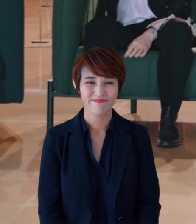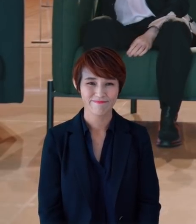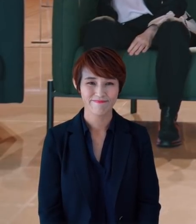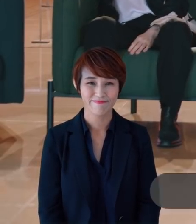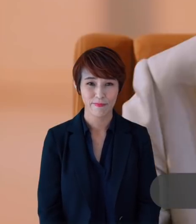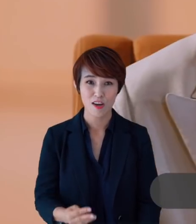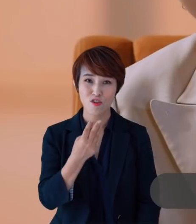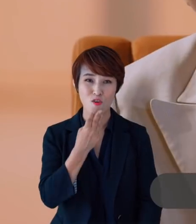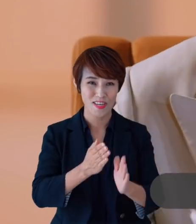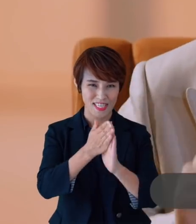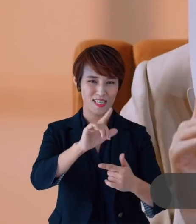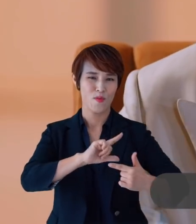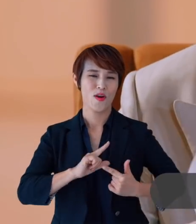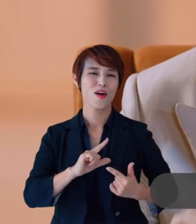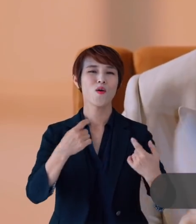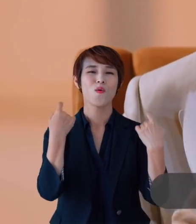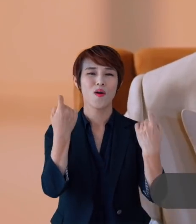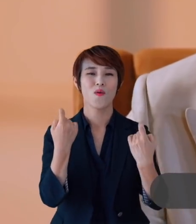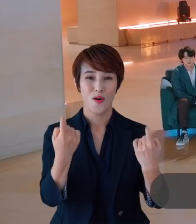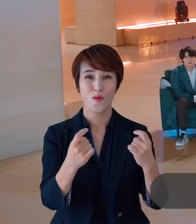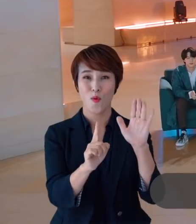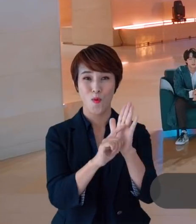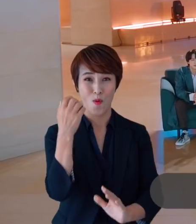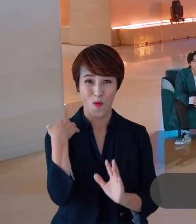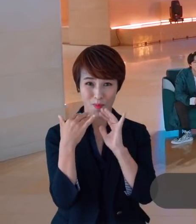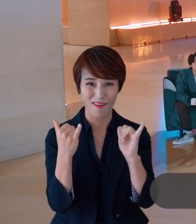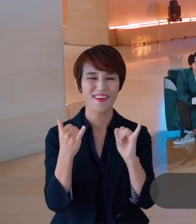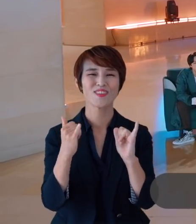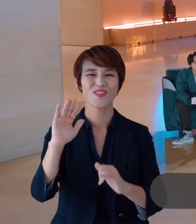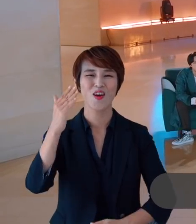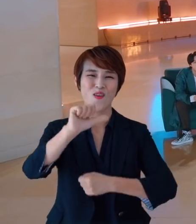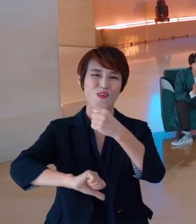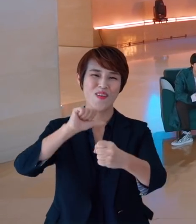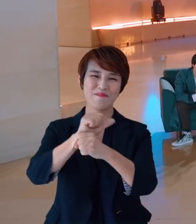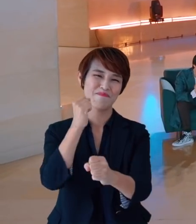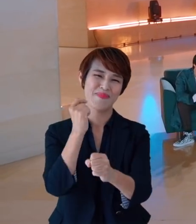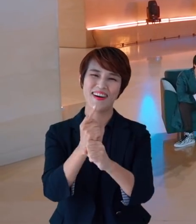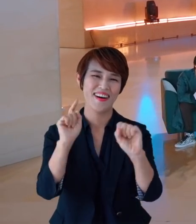Anyways, it is already our 5th year anniversary as ambassadors. j-hope: It definitely calls for an applause.